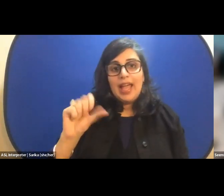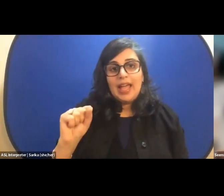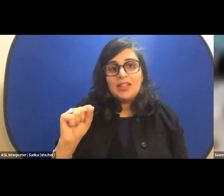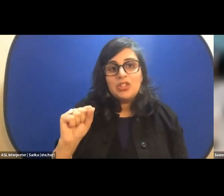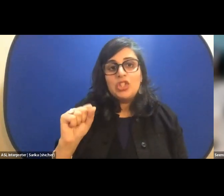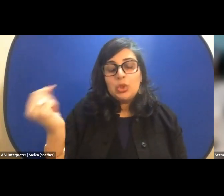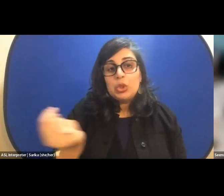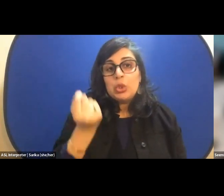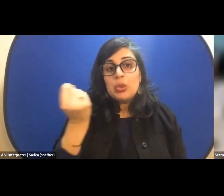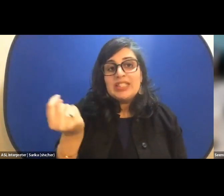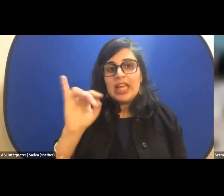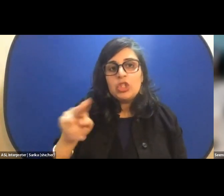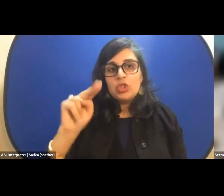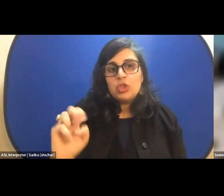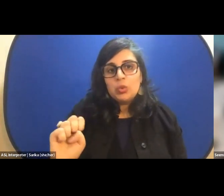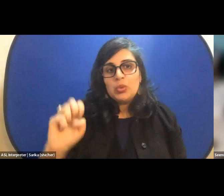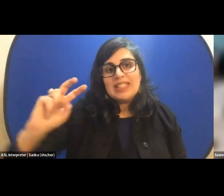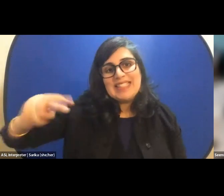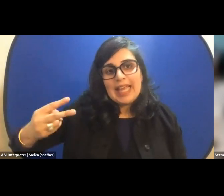One of whom was pregnant on what we